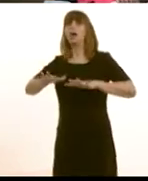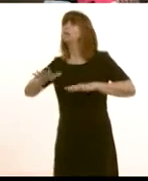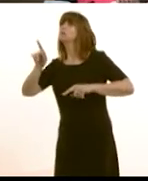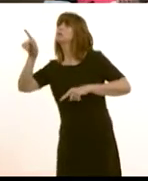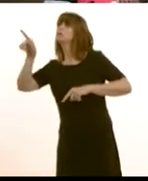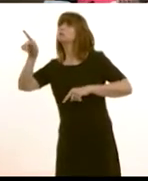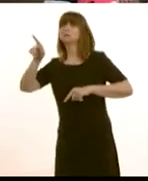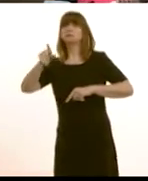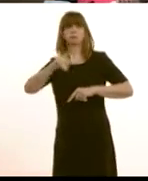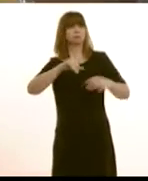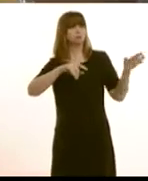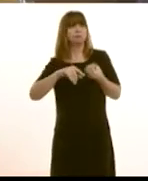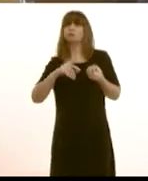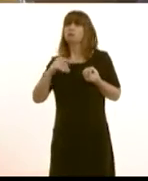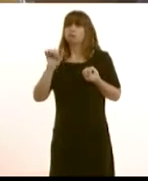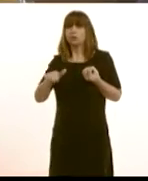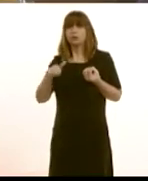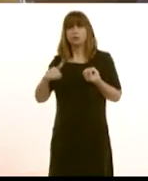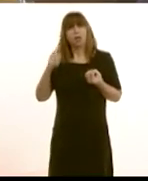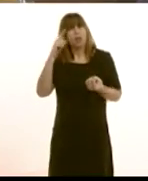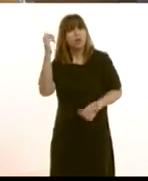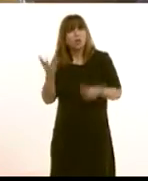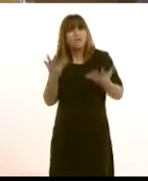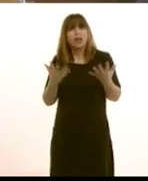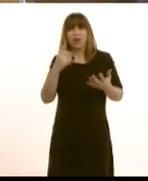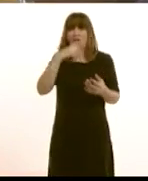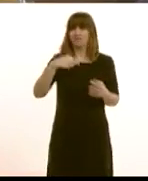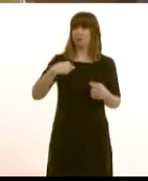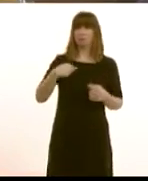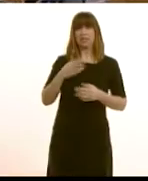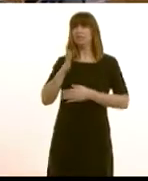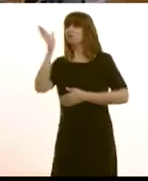itís right for students in Wales to have to pay £9,000 a year in tuition fees, just